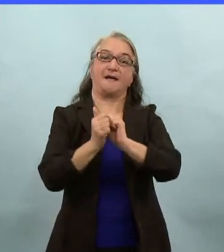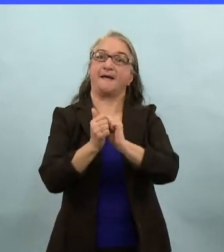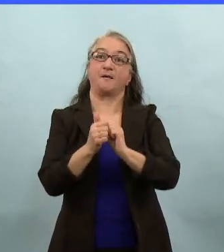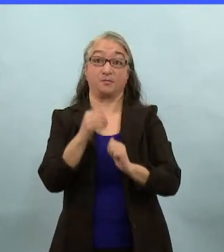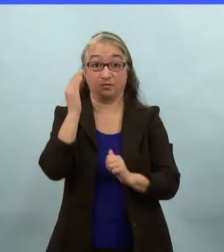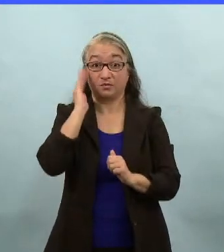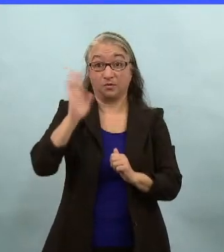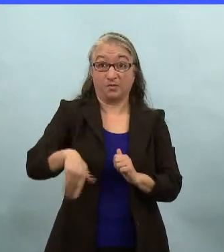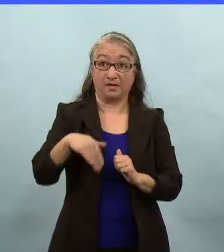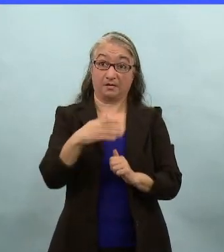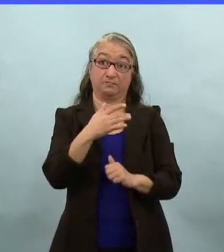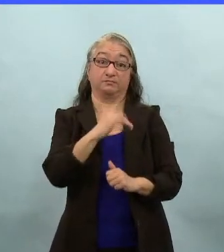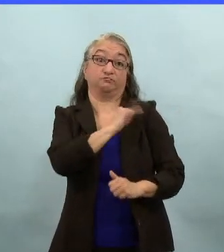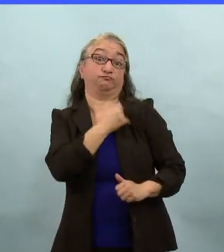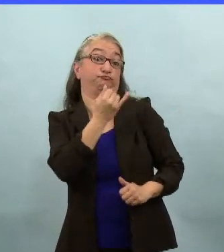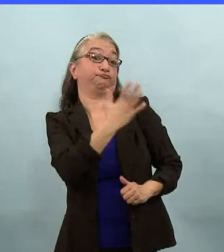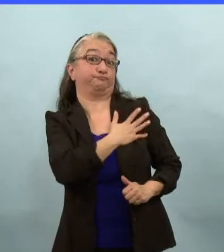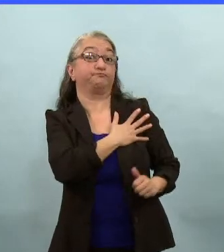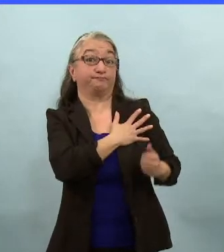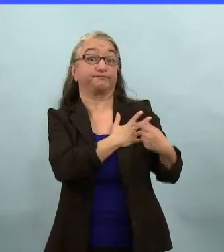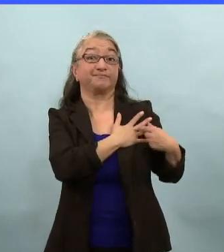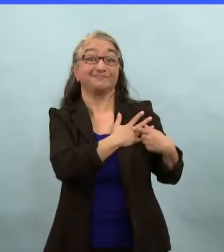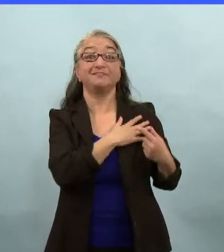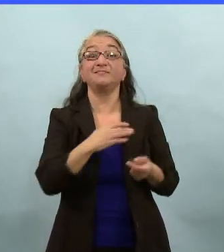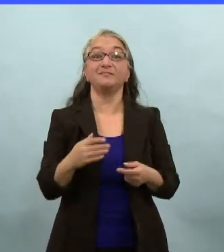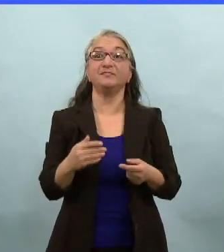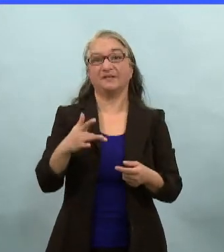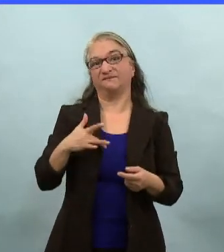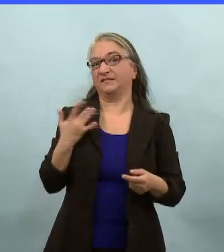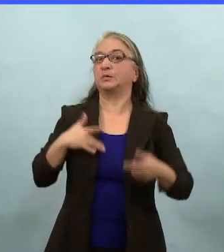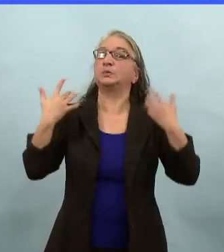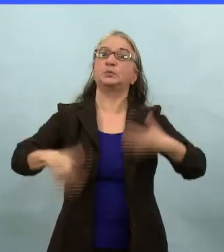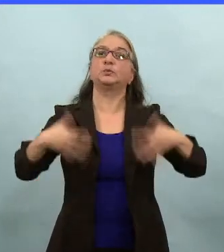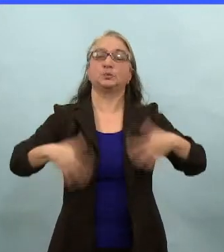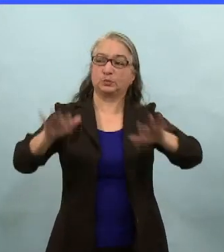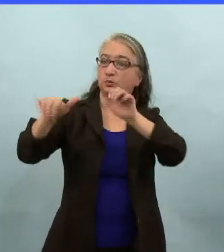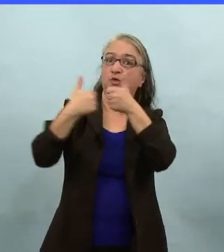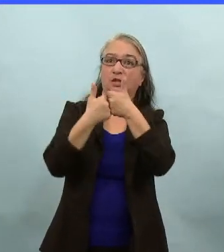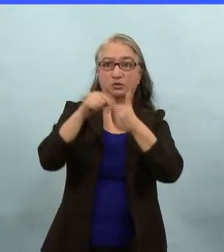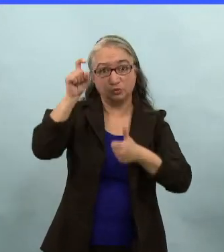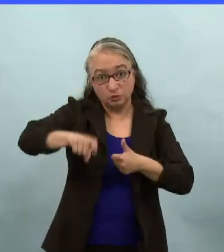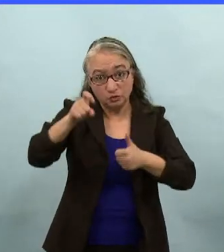that as well and so i think you know what's important here is that we encourage as many